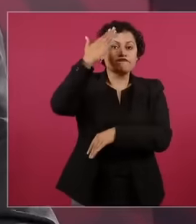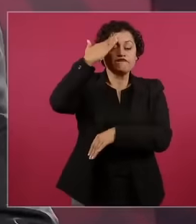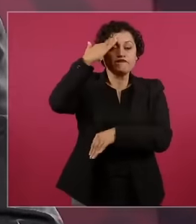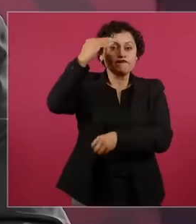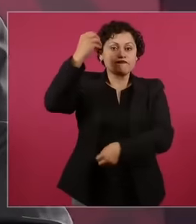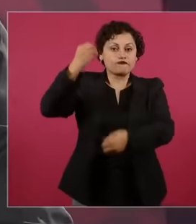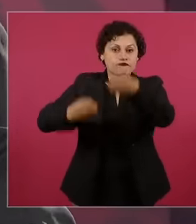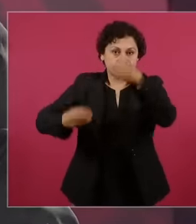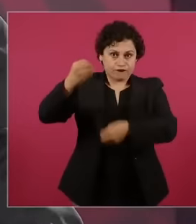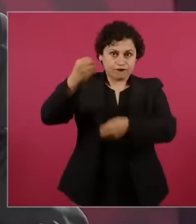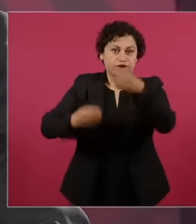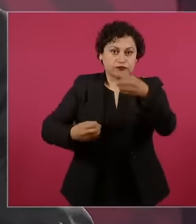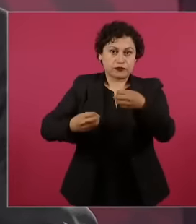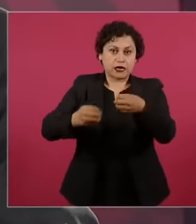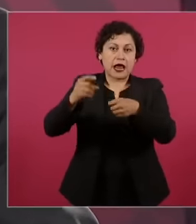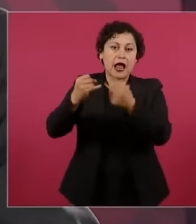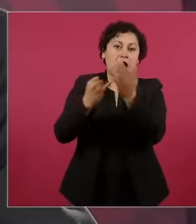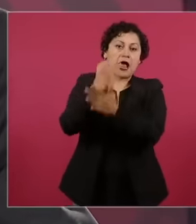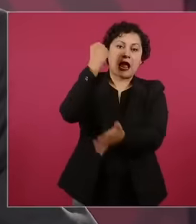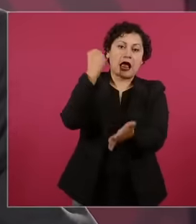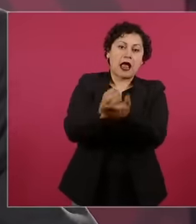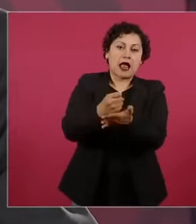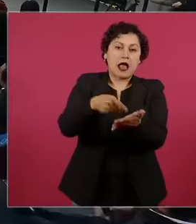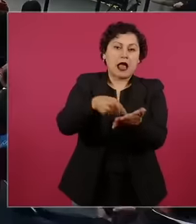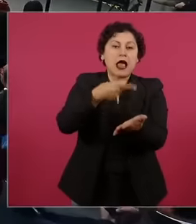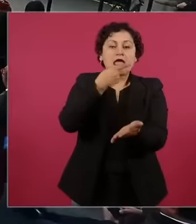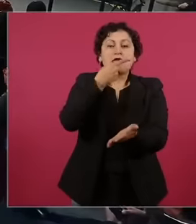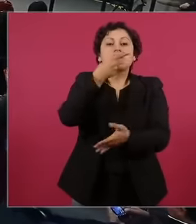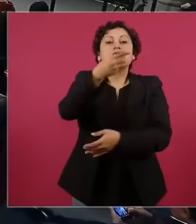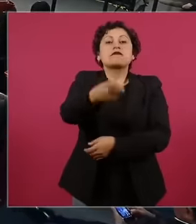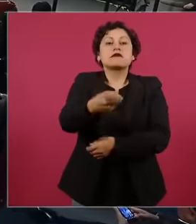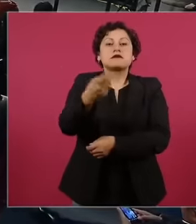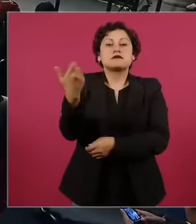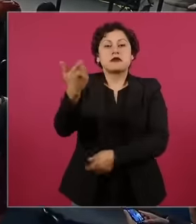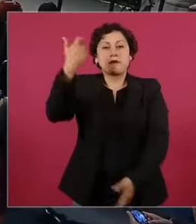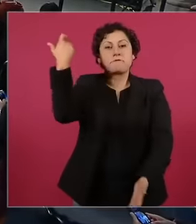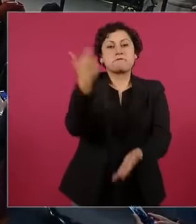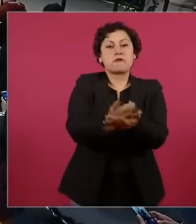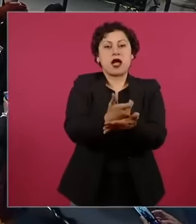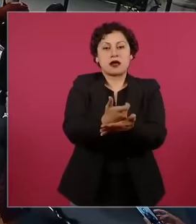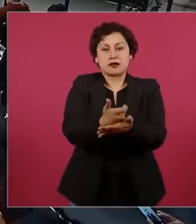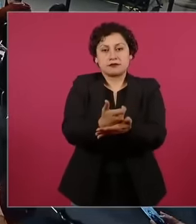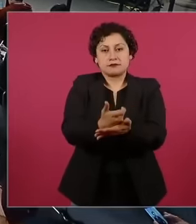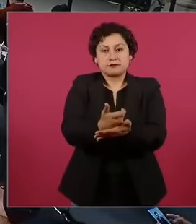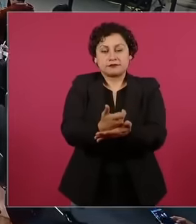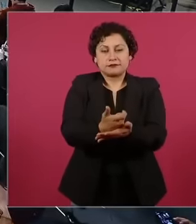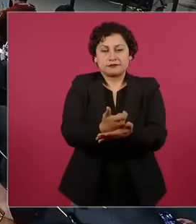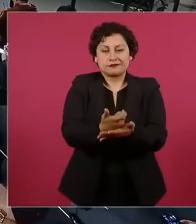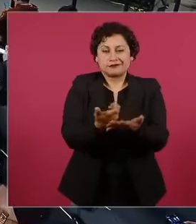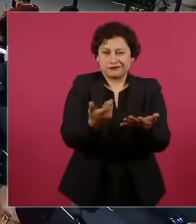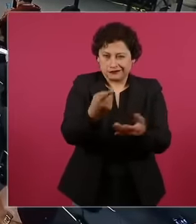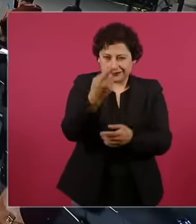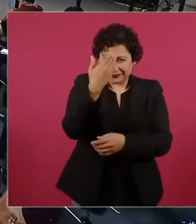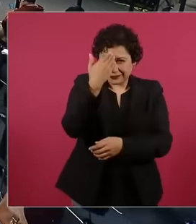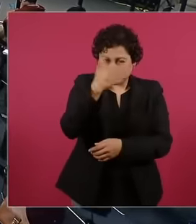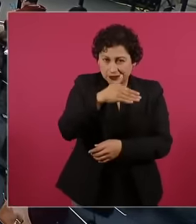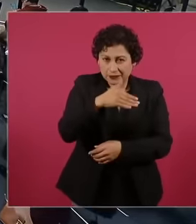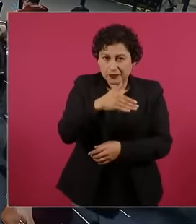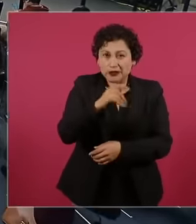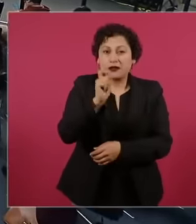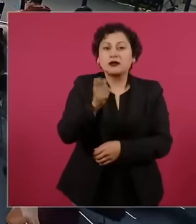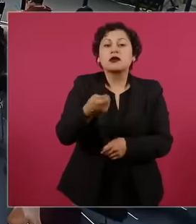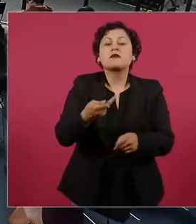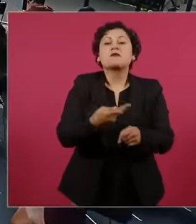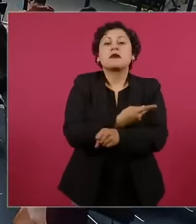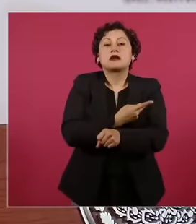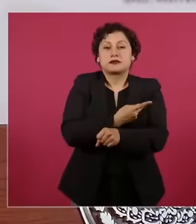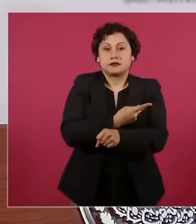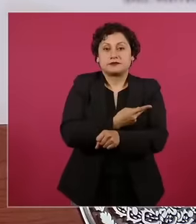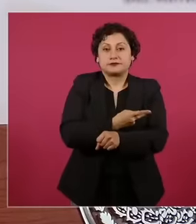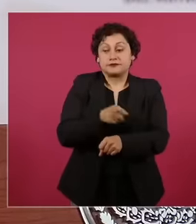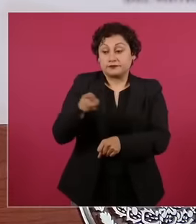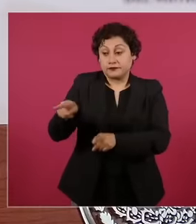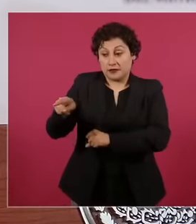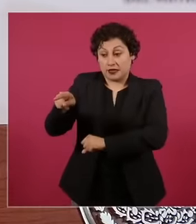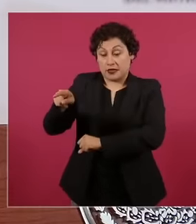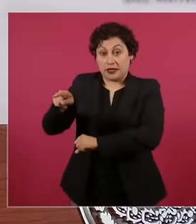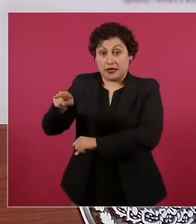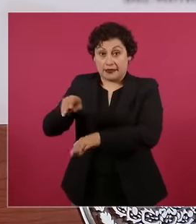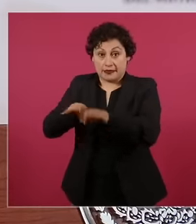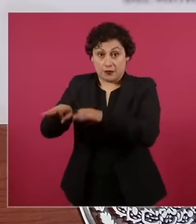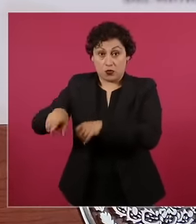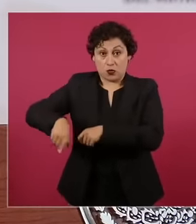paid if the public does not pay, they can be